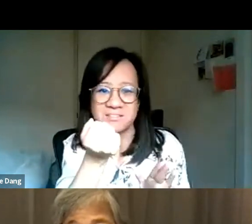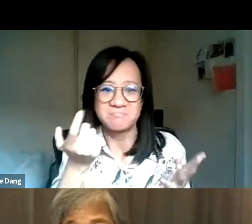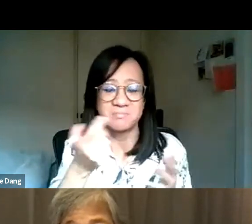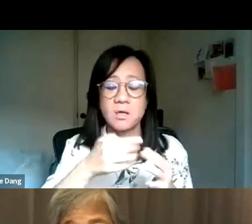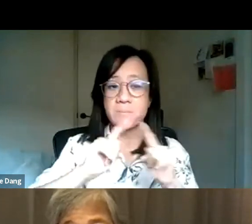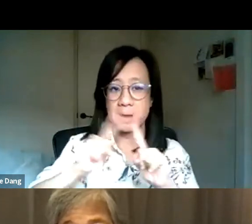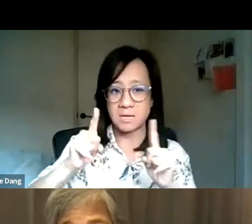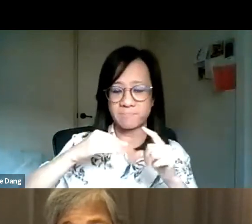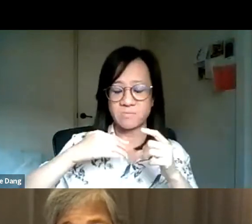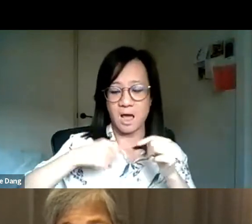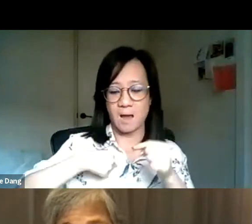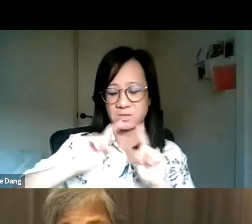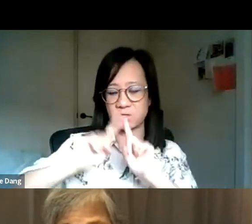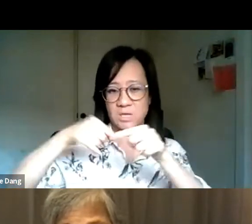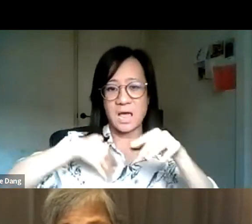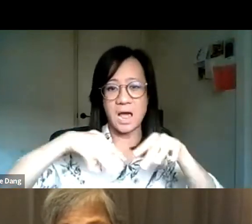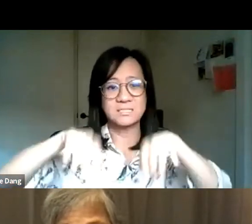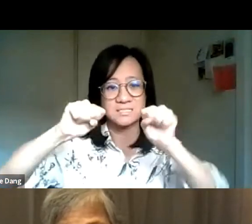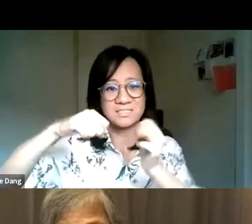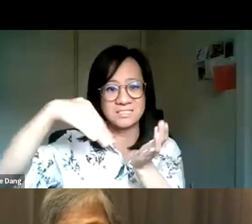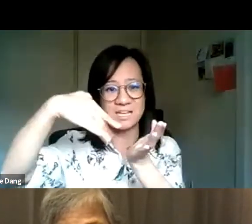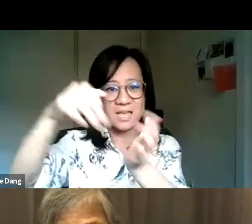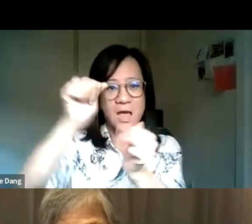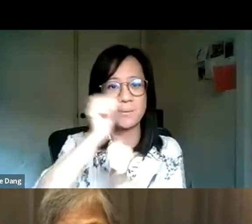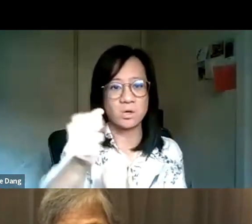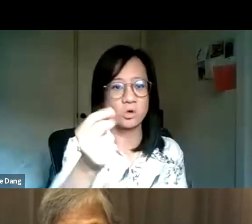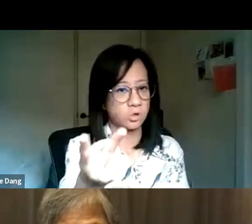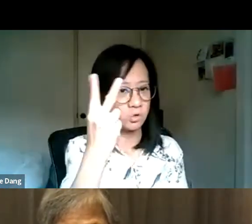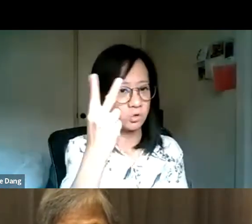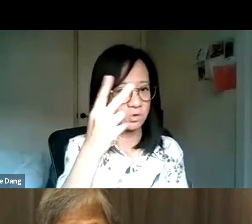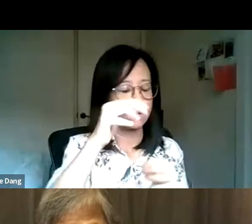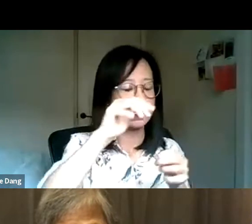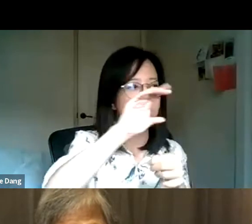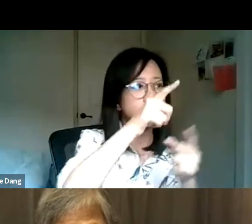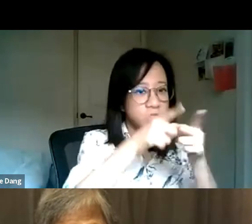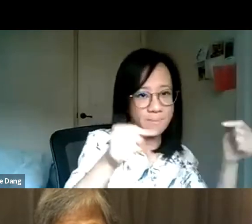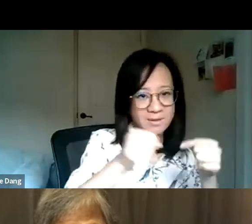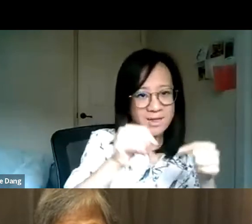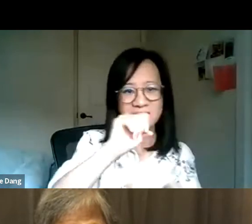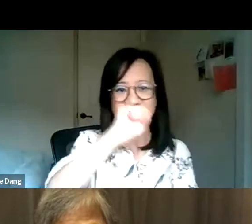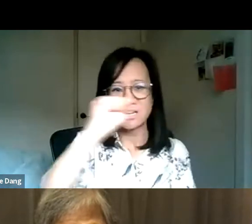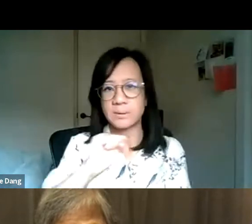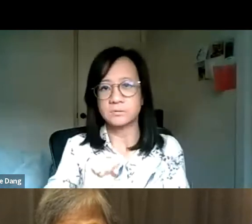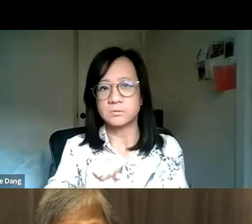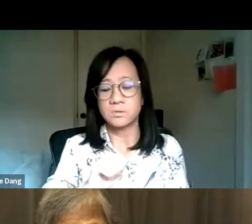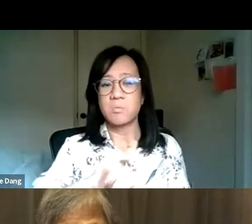But I still felt like it was just a smidgen of kind of general Asian identity rather than